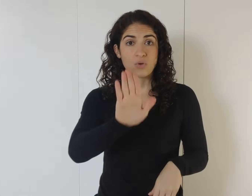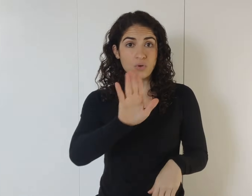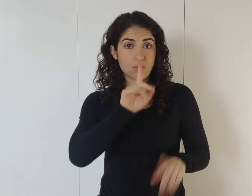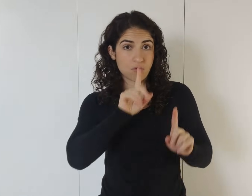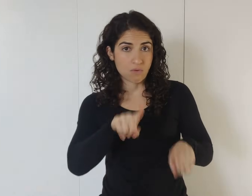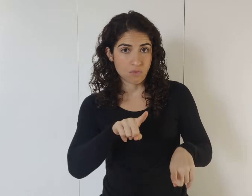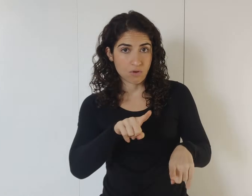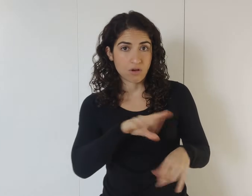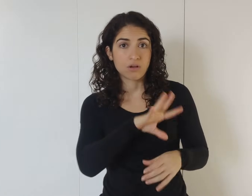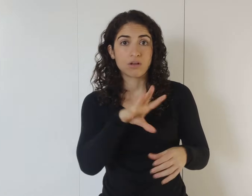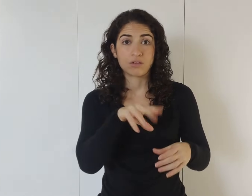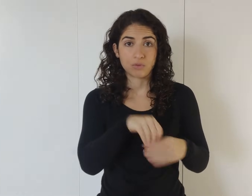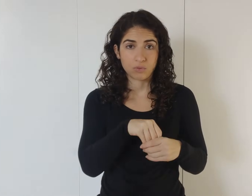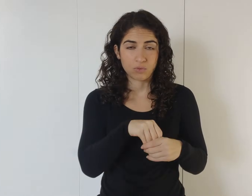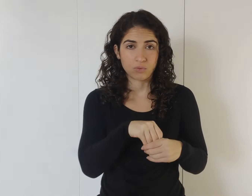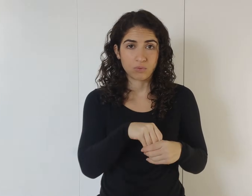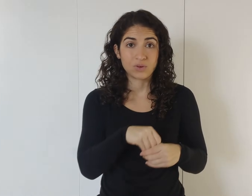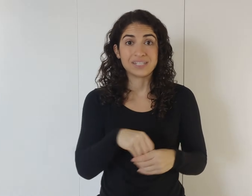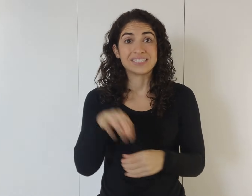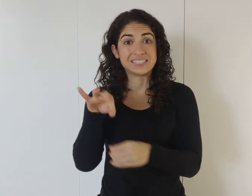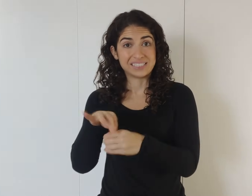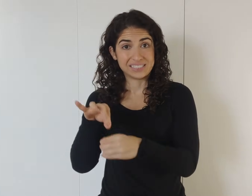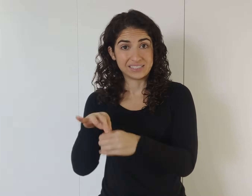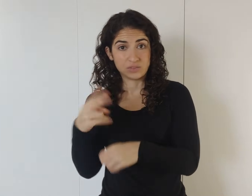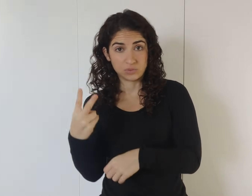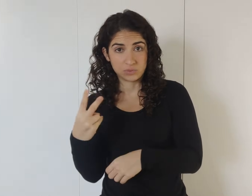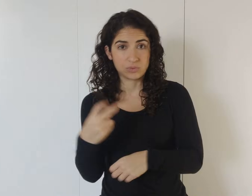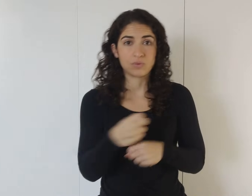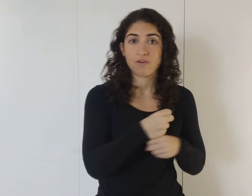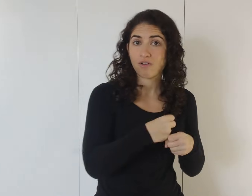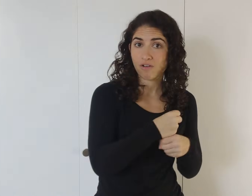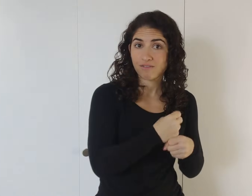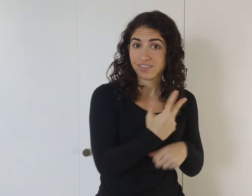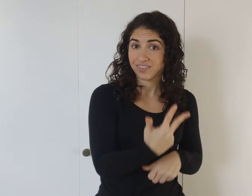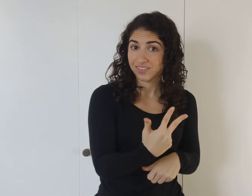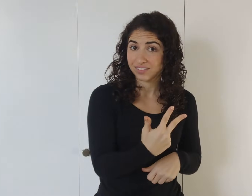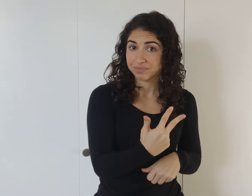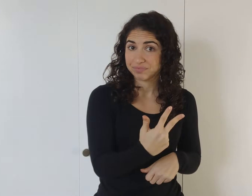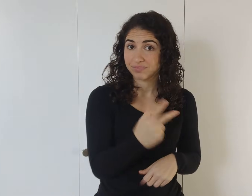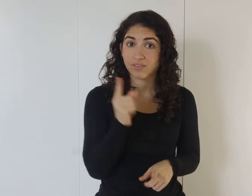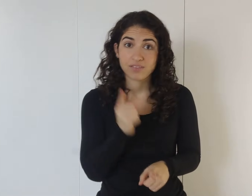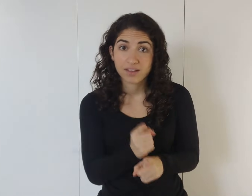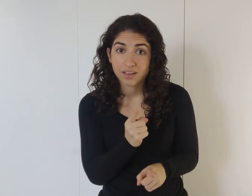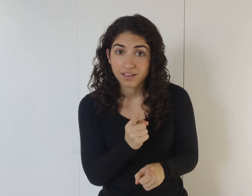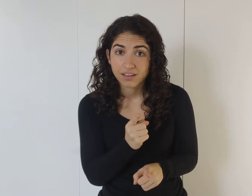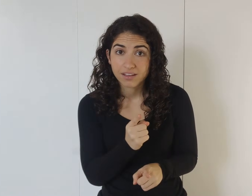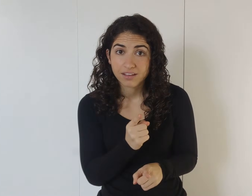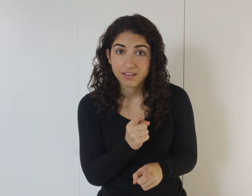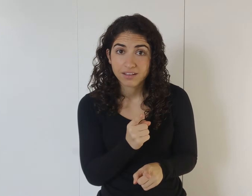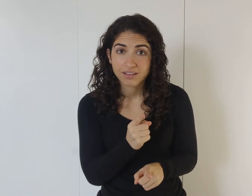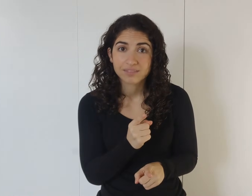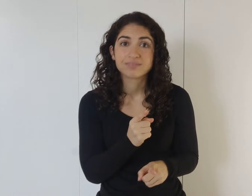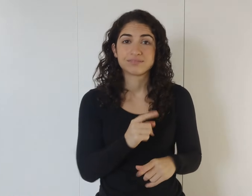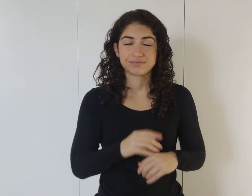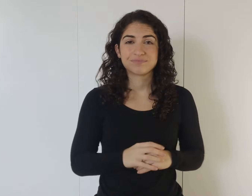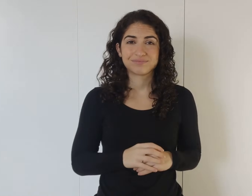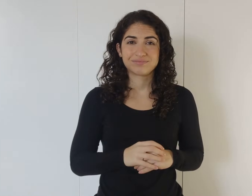For example: "Your order includes teas two, and coffees three, right?"